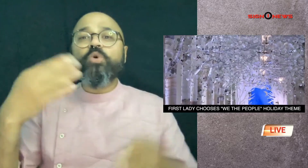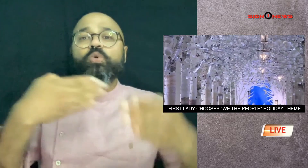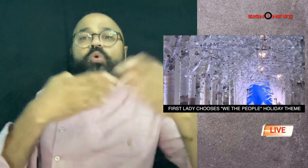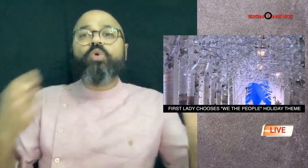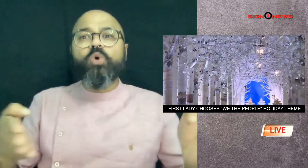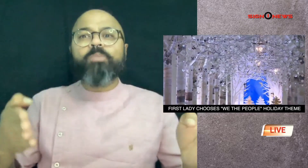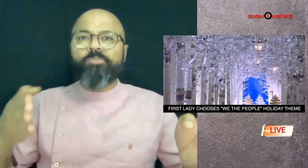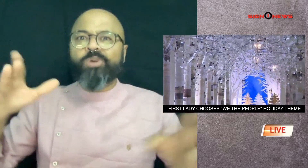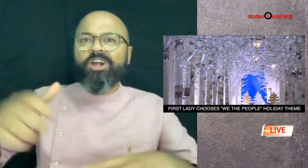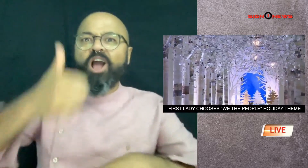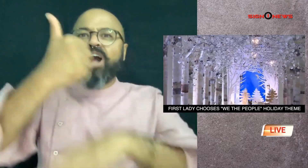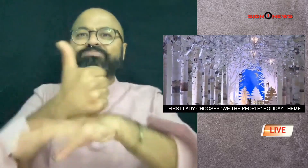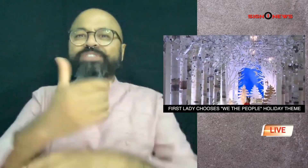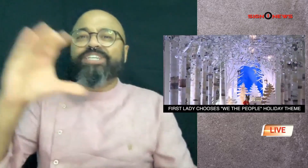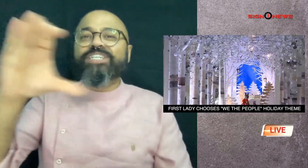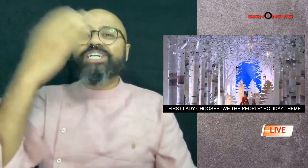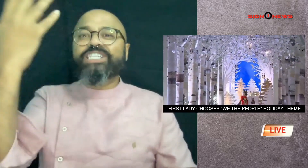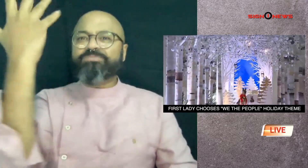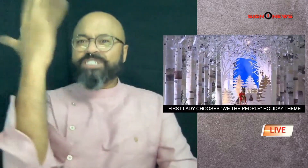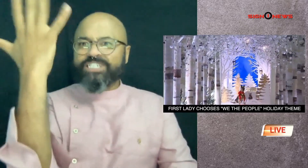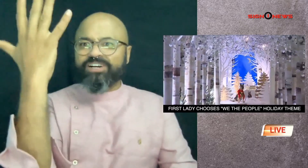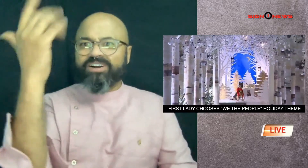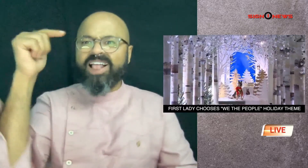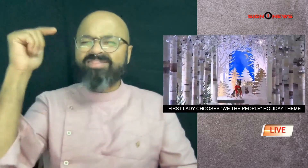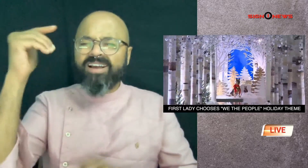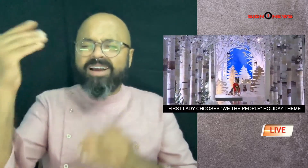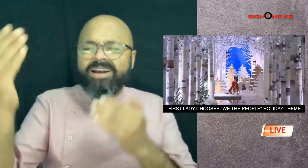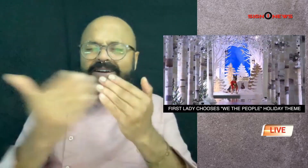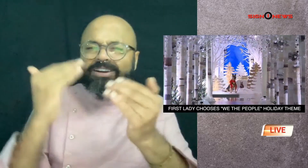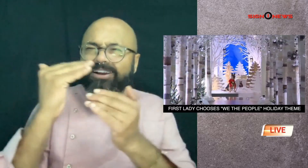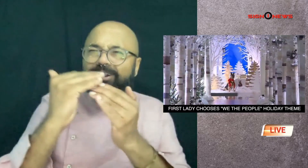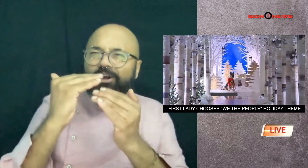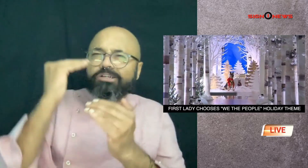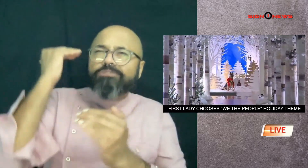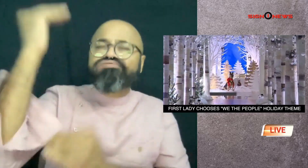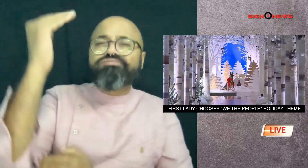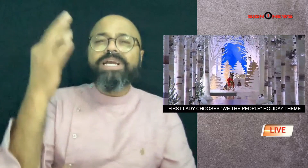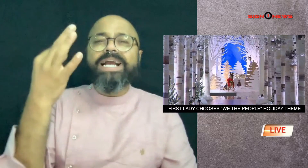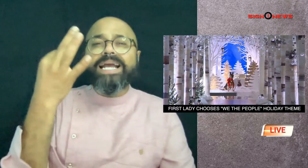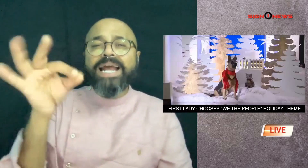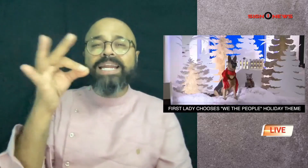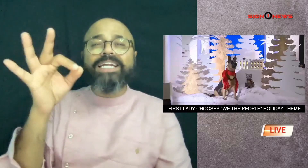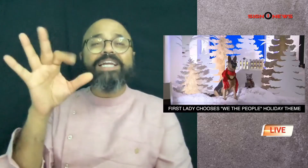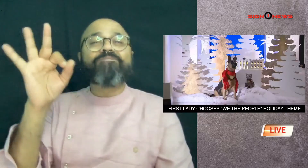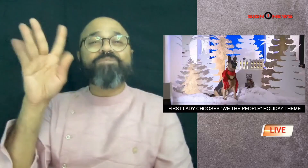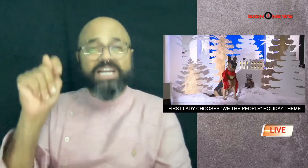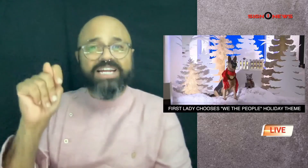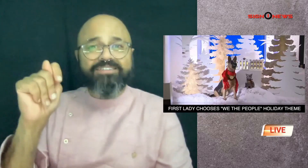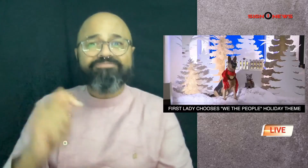the White House's blue room will hold the Christmas tree which is nearly 19 feet tall